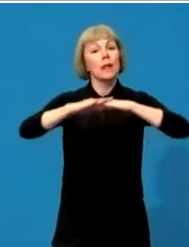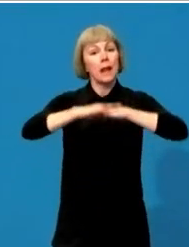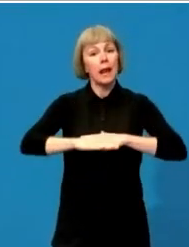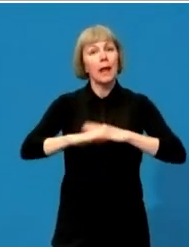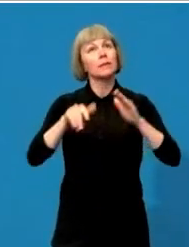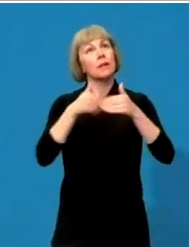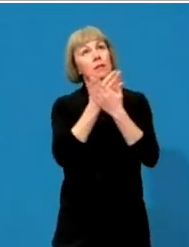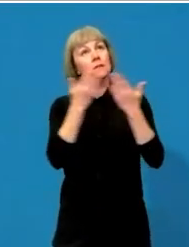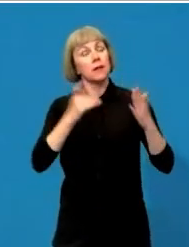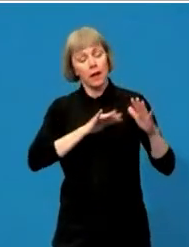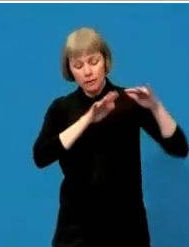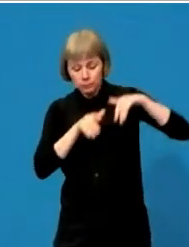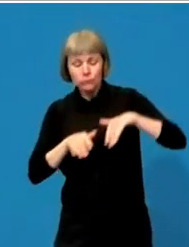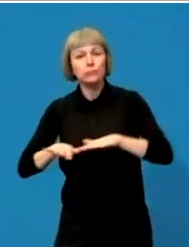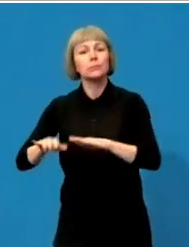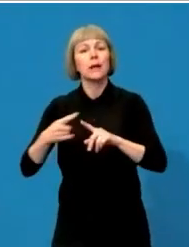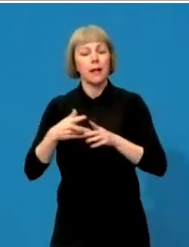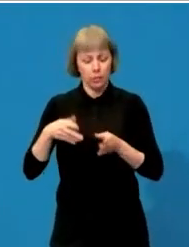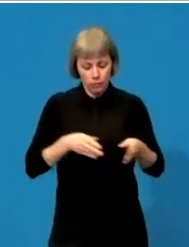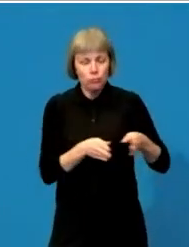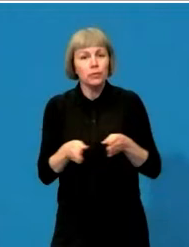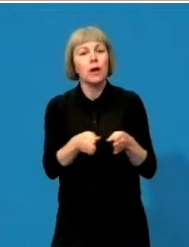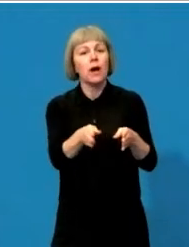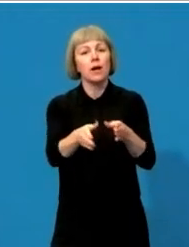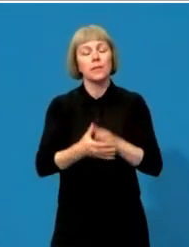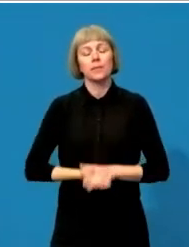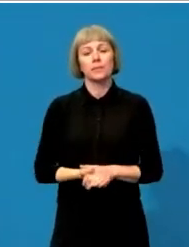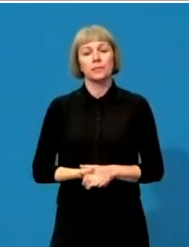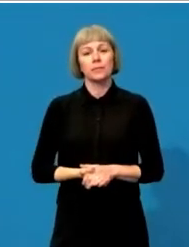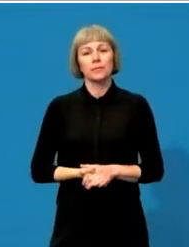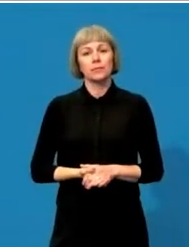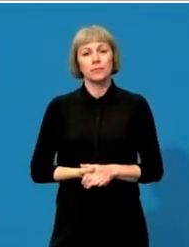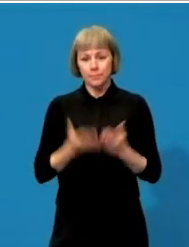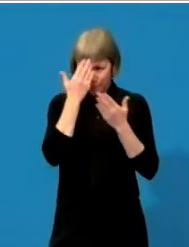We pay our deep respect to First Nations people here today, and who are following this